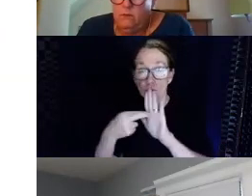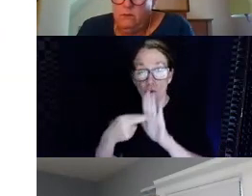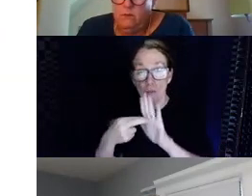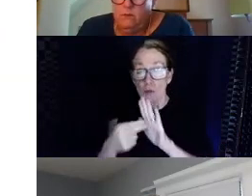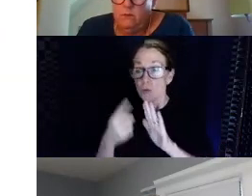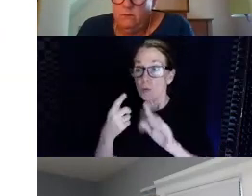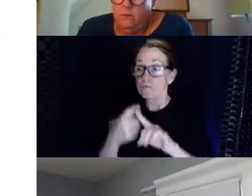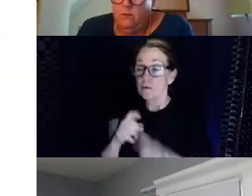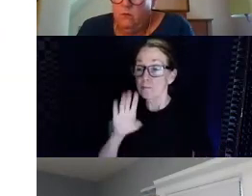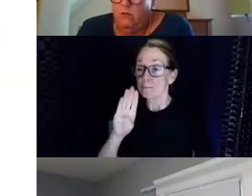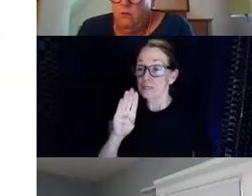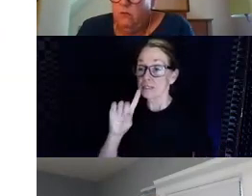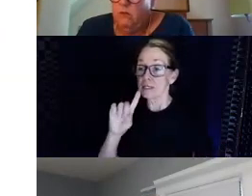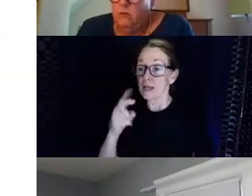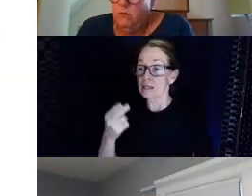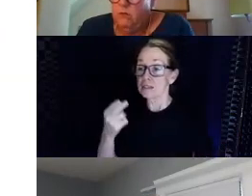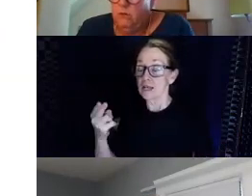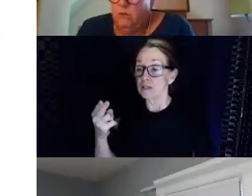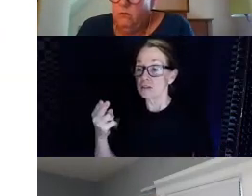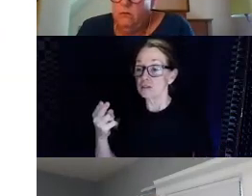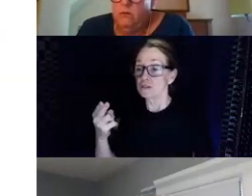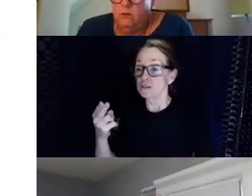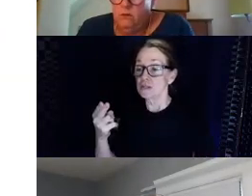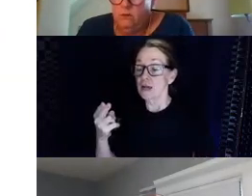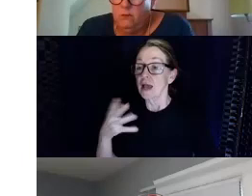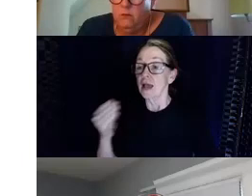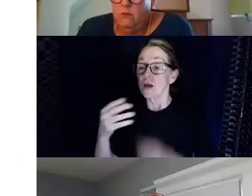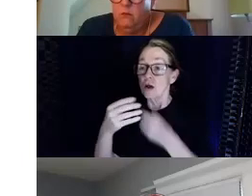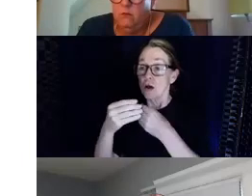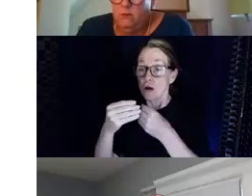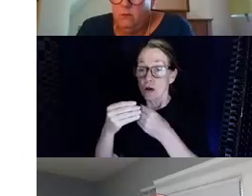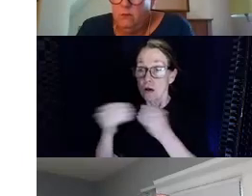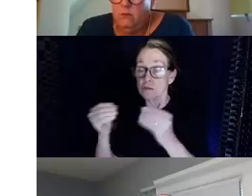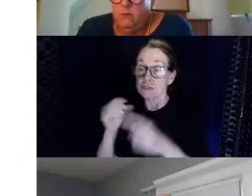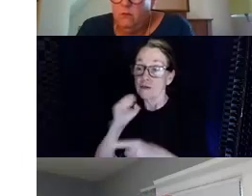AND BRINGING IN MORE REPRESENTATIVES. MEETING WE HAD IN JULY. AND THEN WE WRAPPED IT UP WITH SCHEDULING FOR FUTURE MEETINGS.